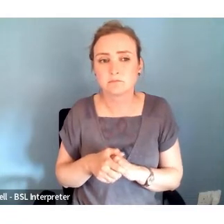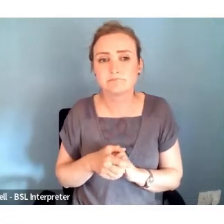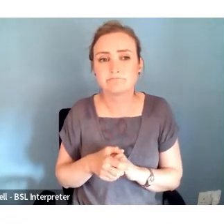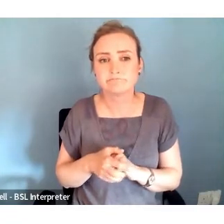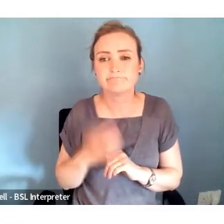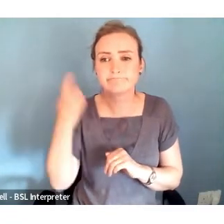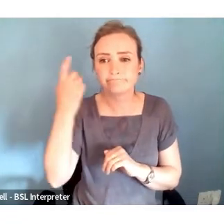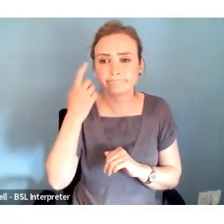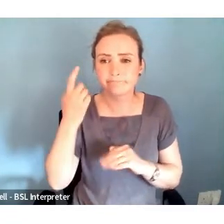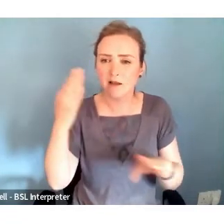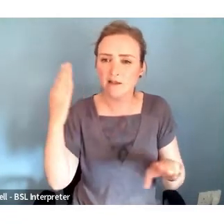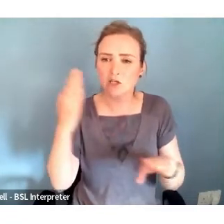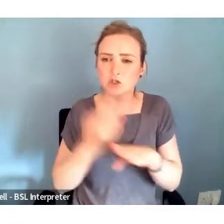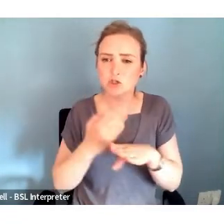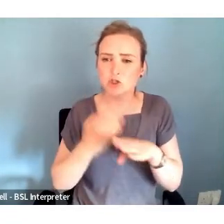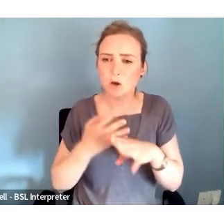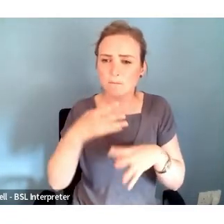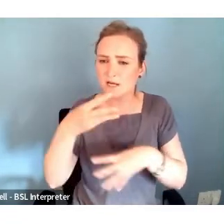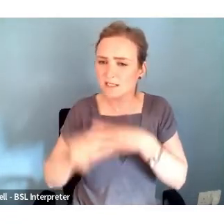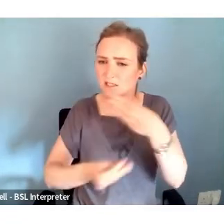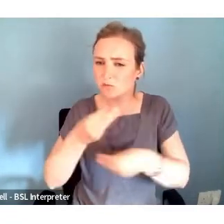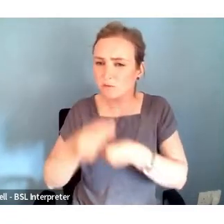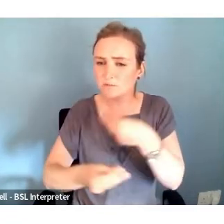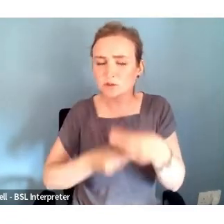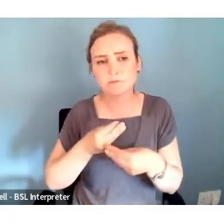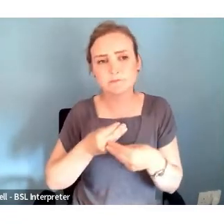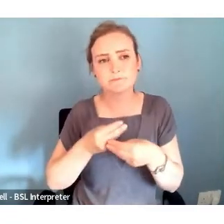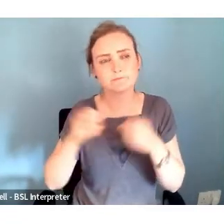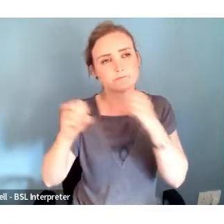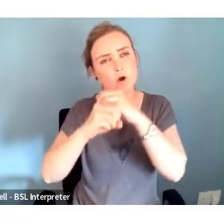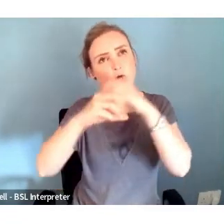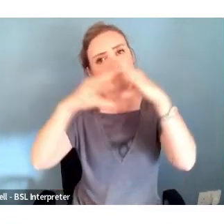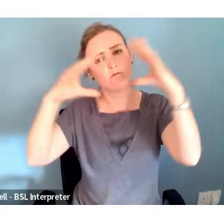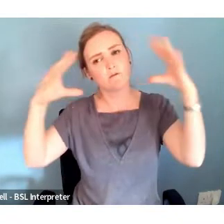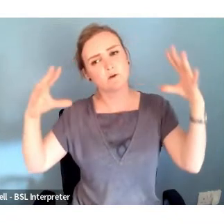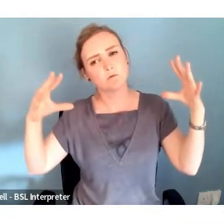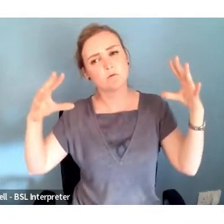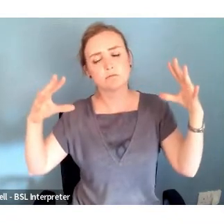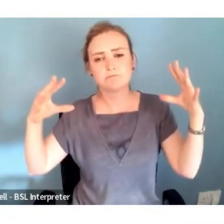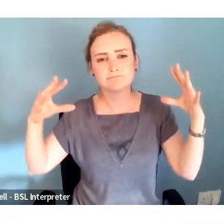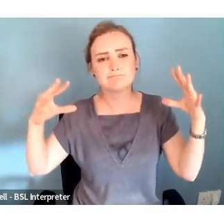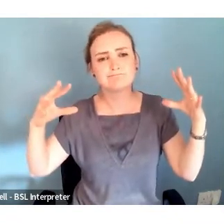, a really accurate overview of what you're looking for, what you need from this candidate. So not